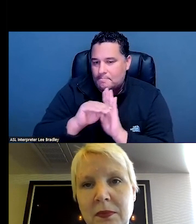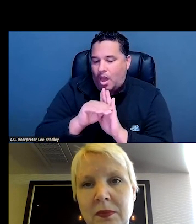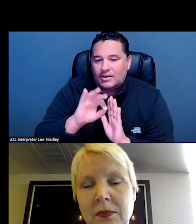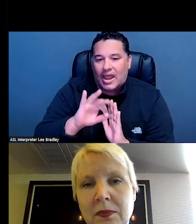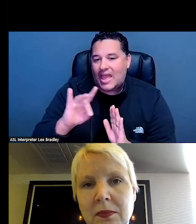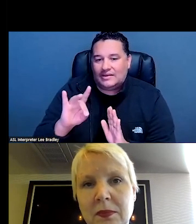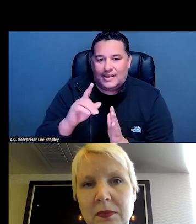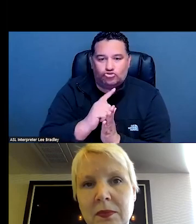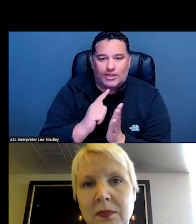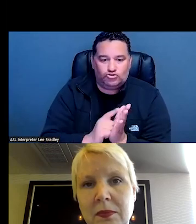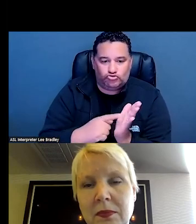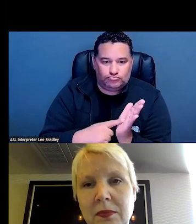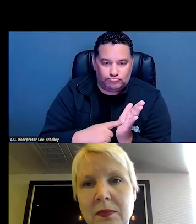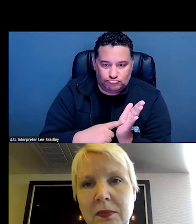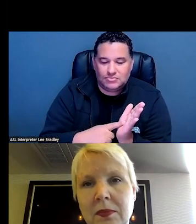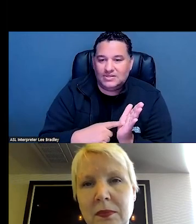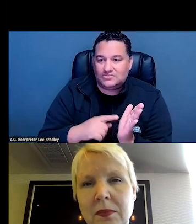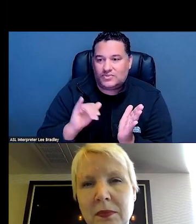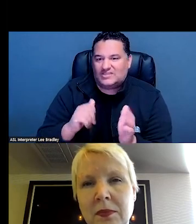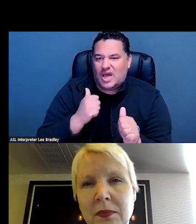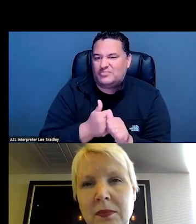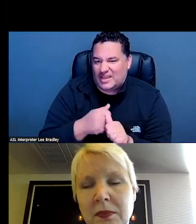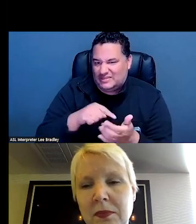SOME 988 LEGISLATION. BASED ON THE MODEL